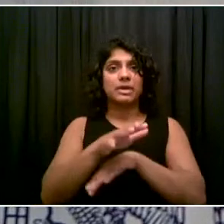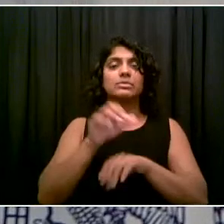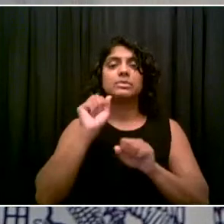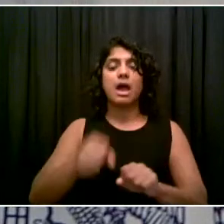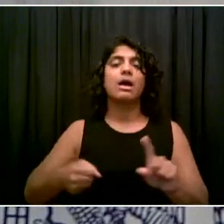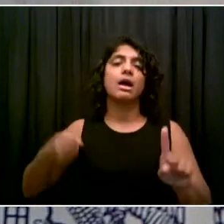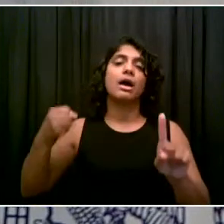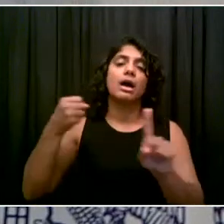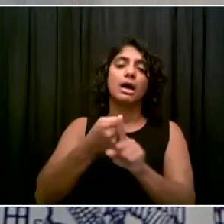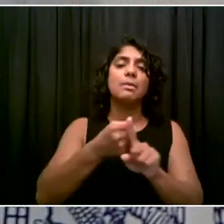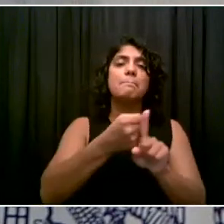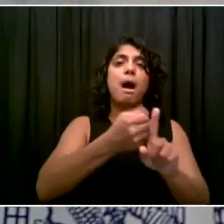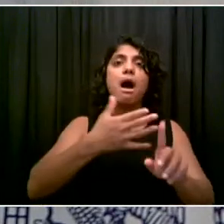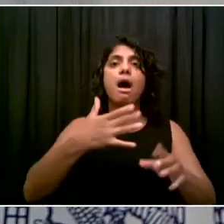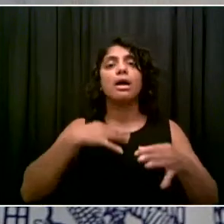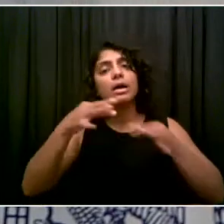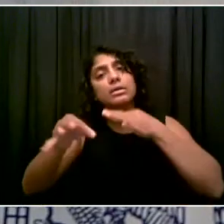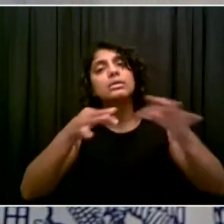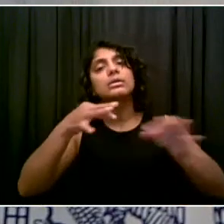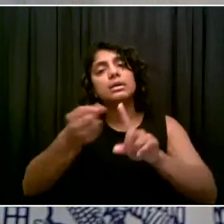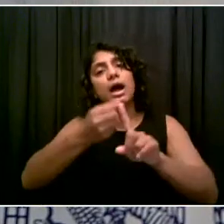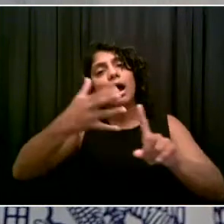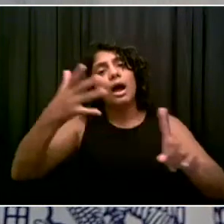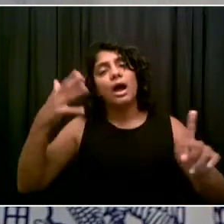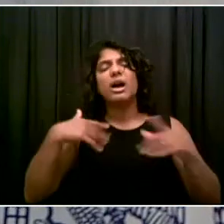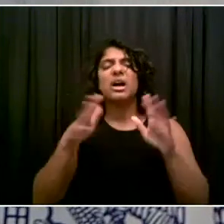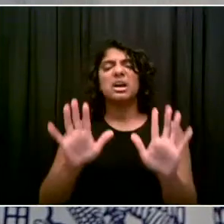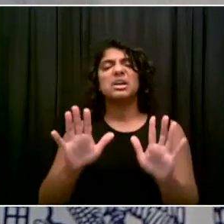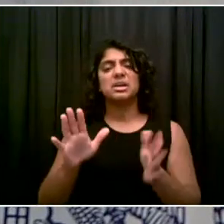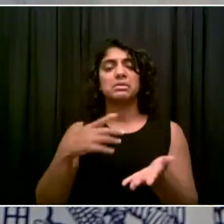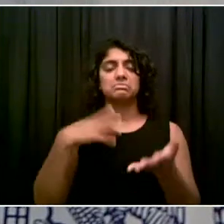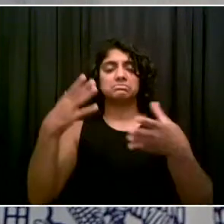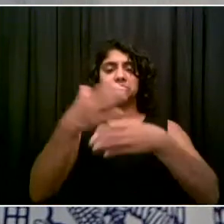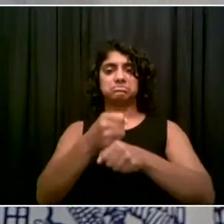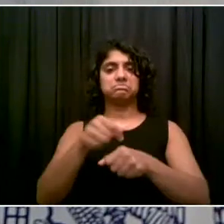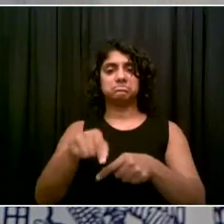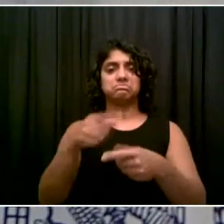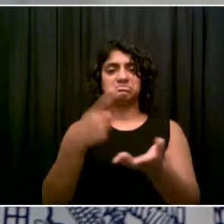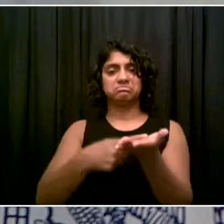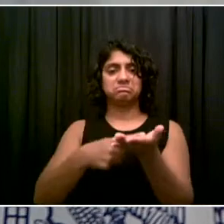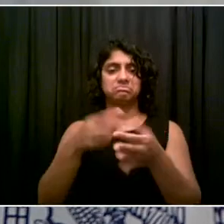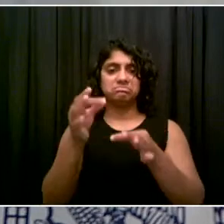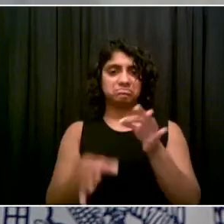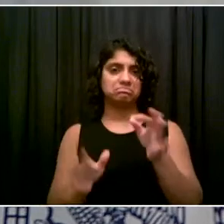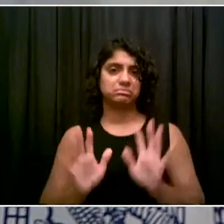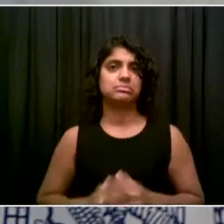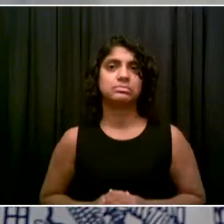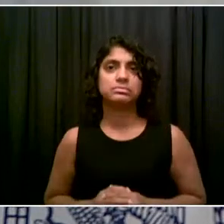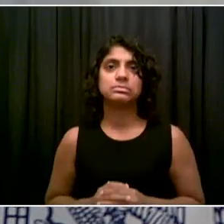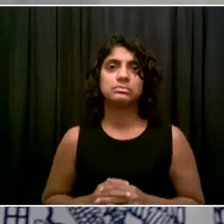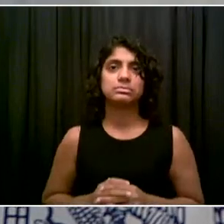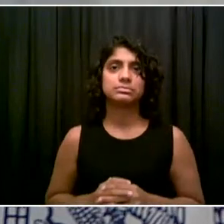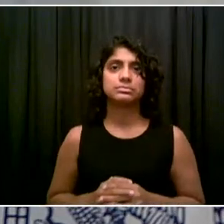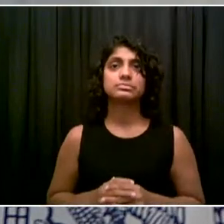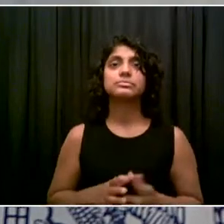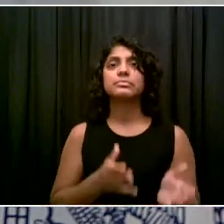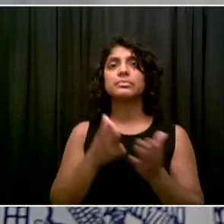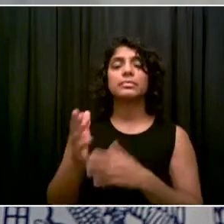KNOW THE MAYOR HAS OTHER THINGS TO TALK ABOUT. THAT IS A TRUE STATEMENT. OUR NEXT QUESTION OF THE